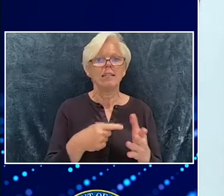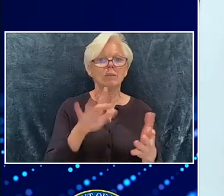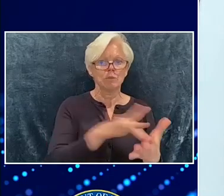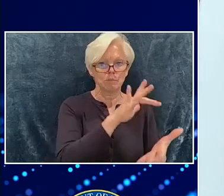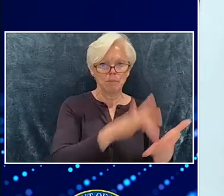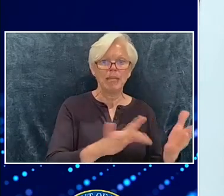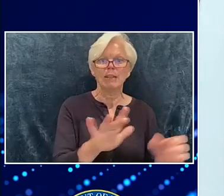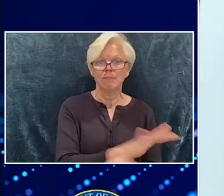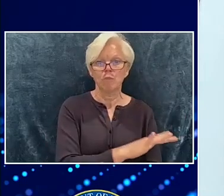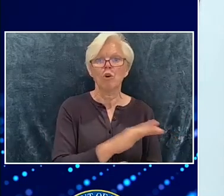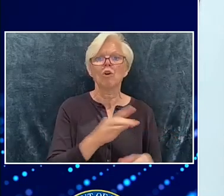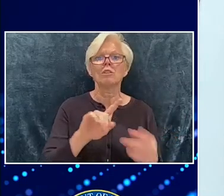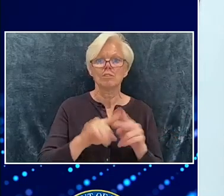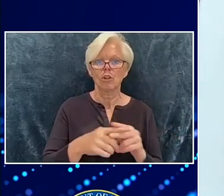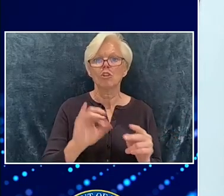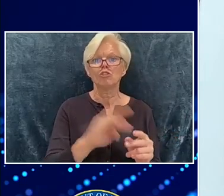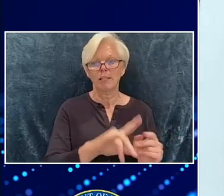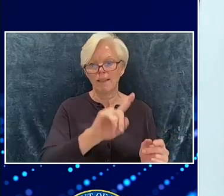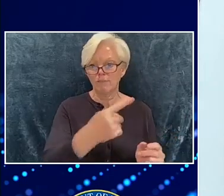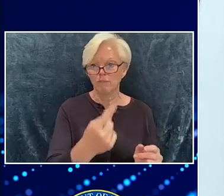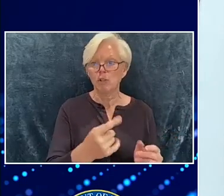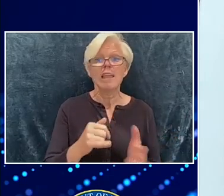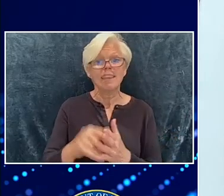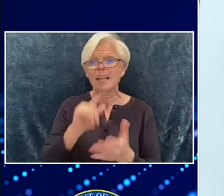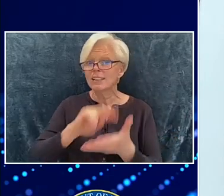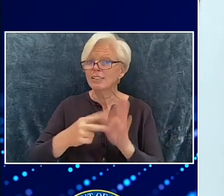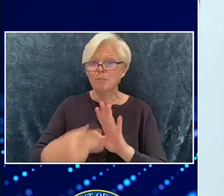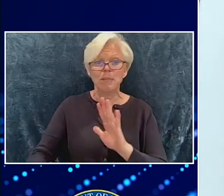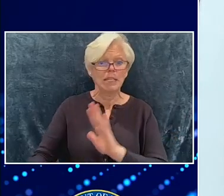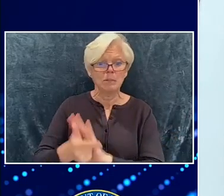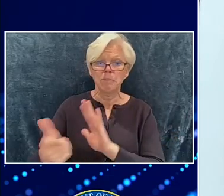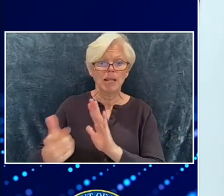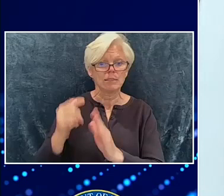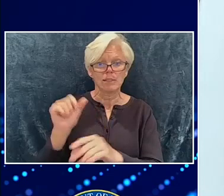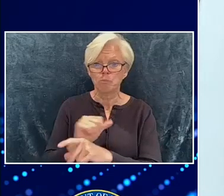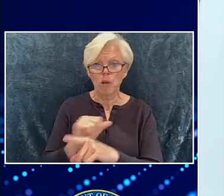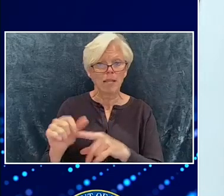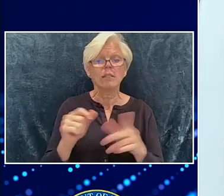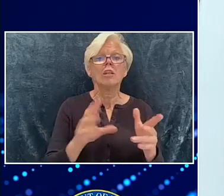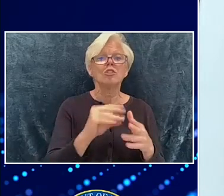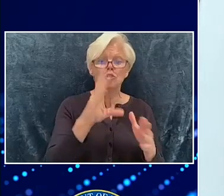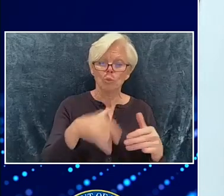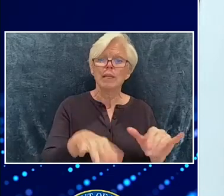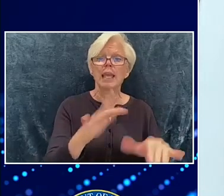This is not a total ban on the practice and does not ensure students can access transcripts following a R2T4.